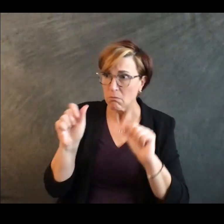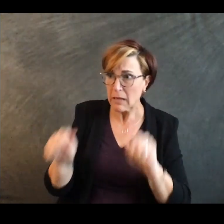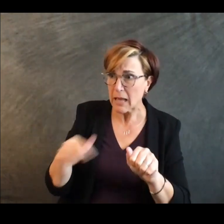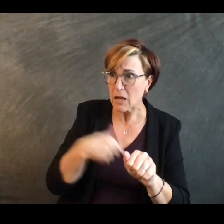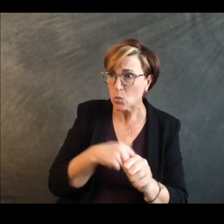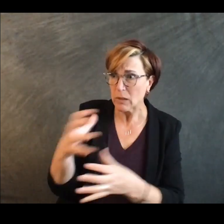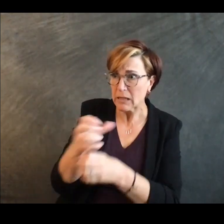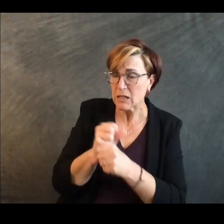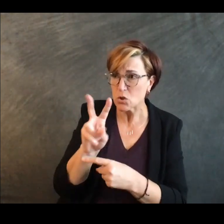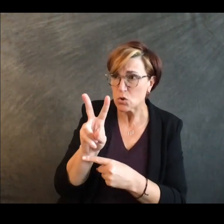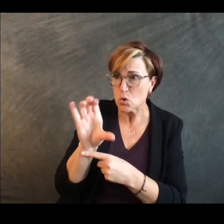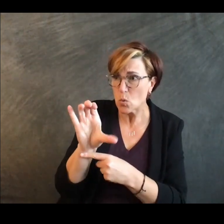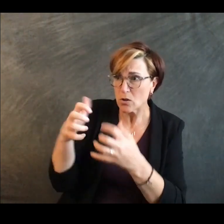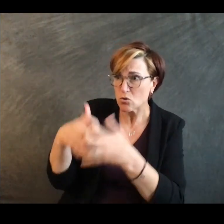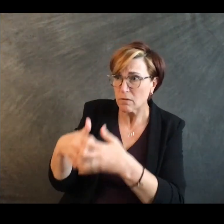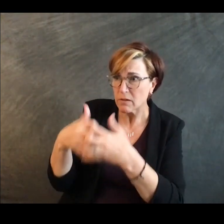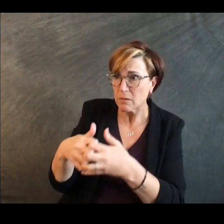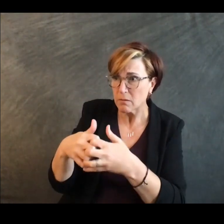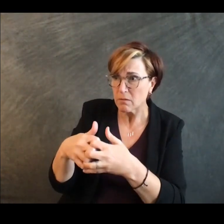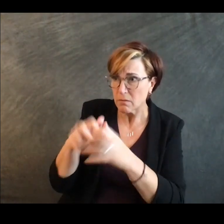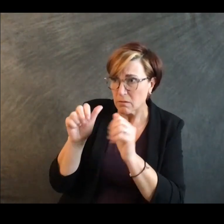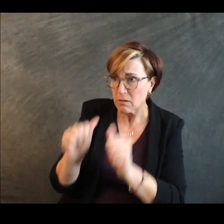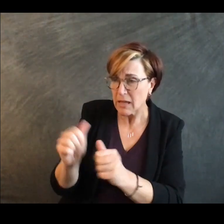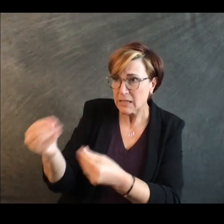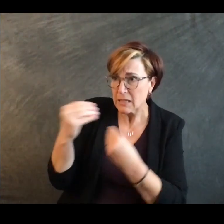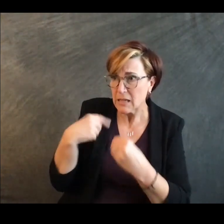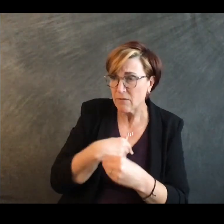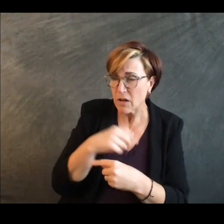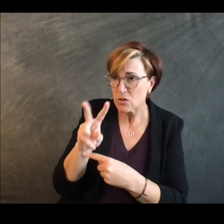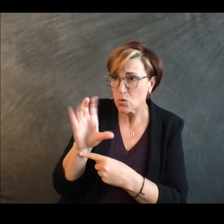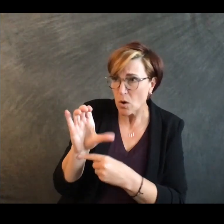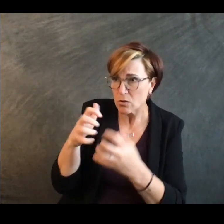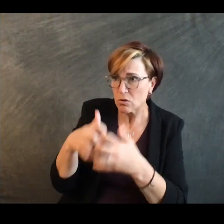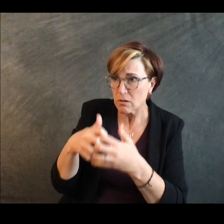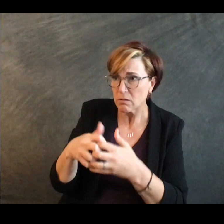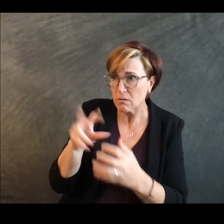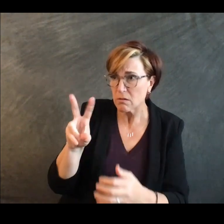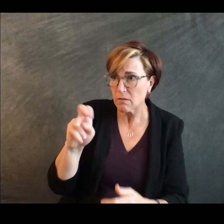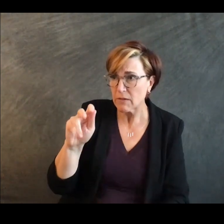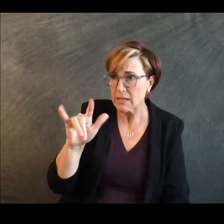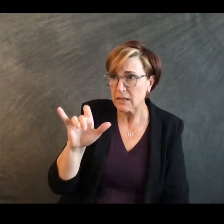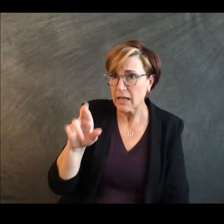work it out they've been great partners United Kingdom and we're gonna work it